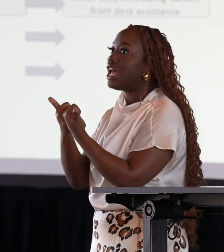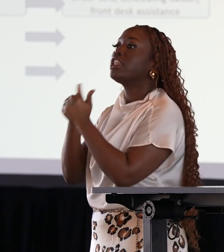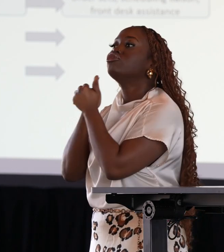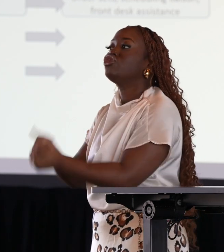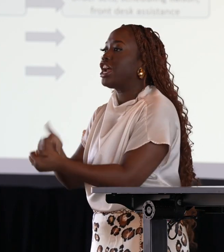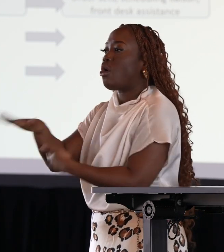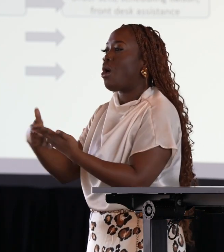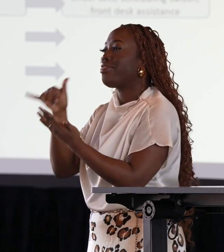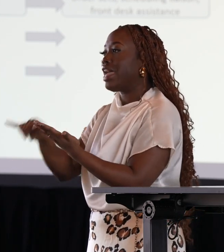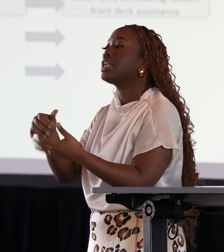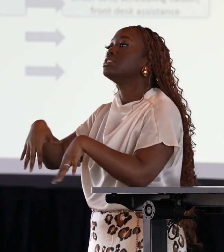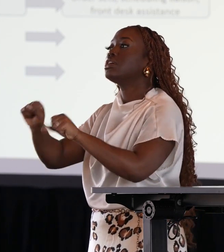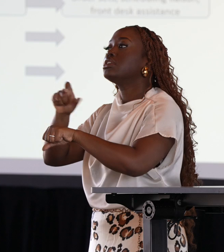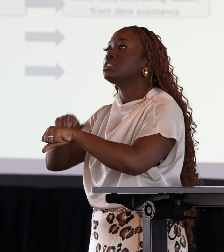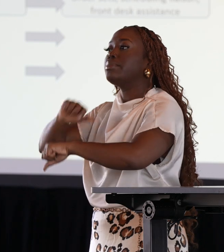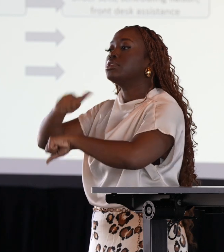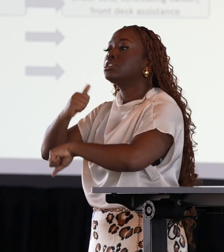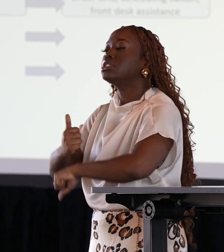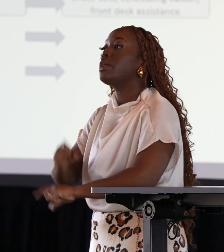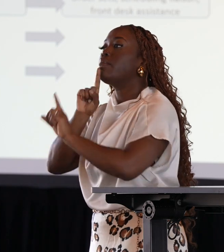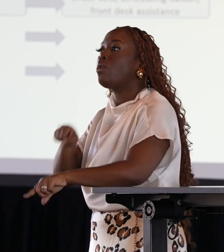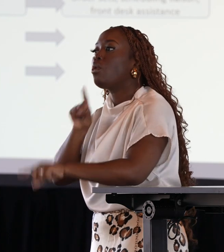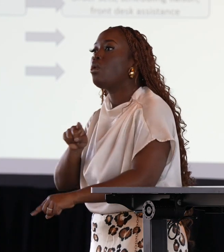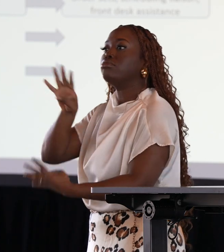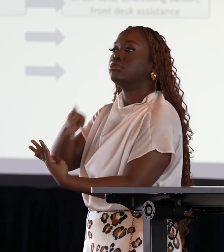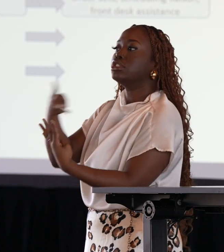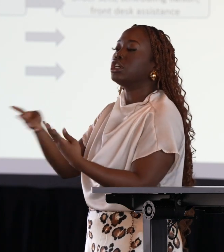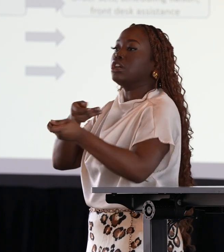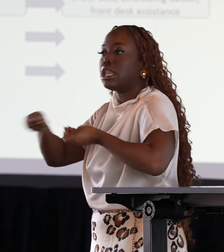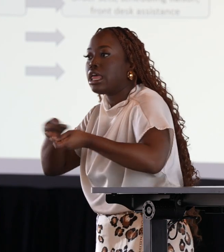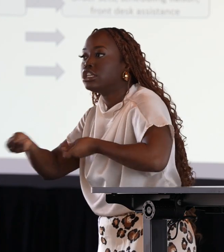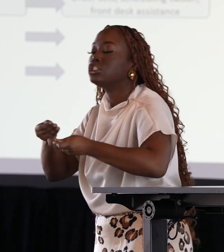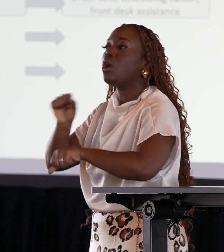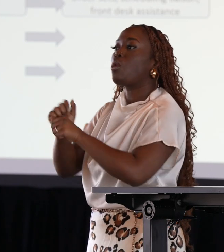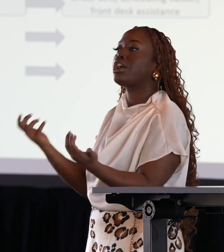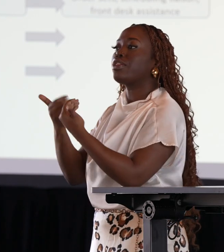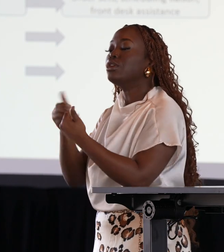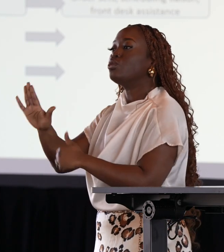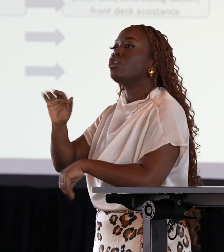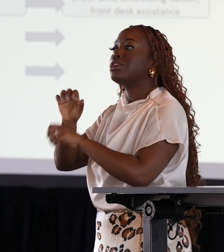so just taking the time to set up order sets, getting a liaison, working closely with your front desk staff, sending